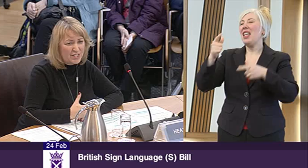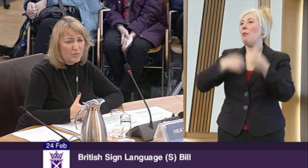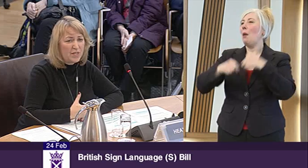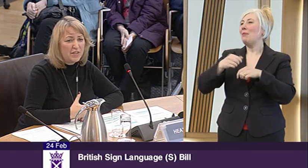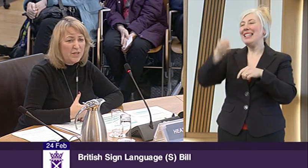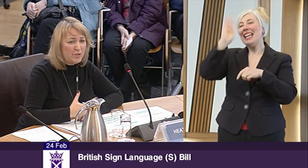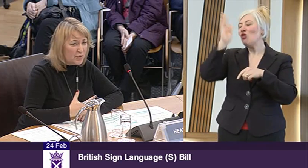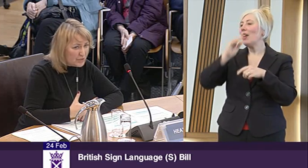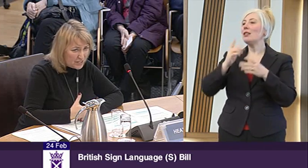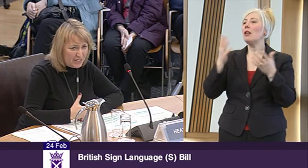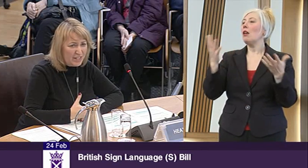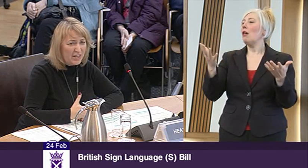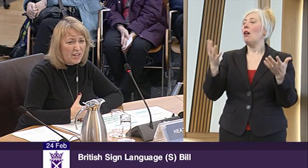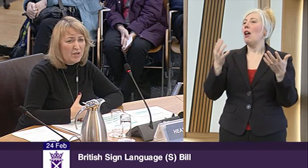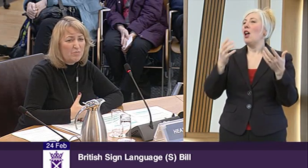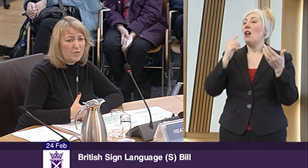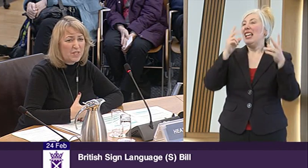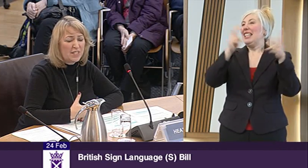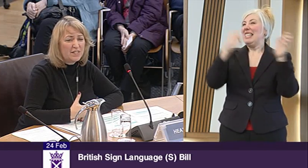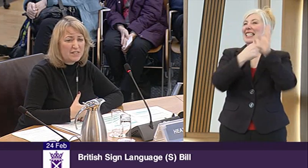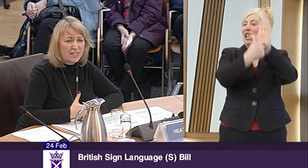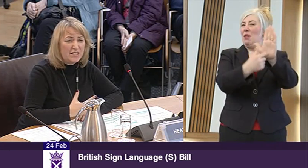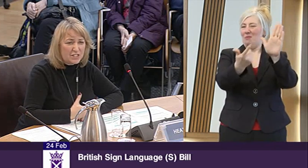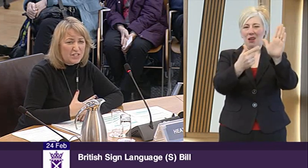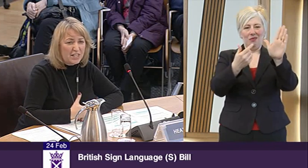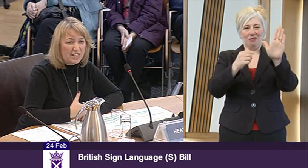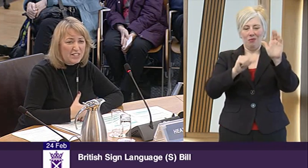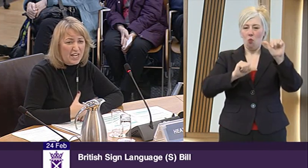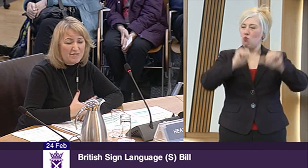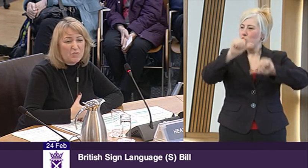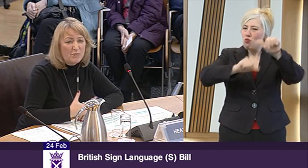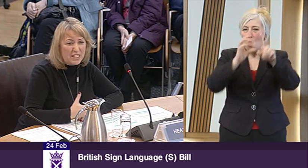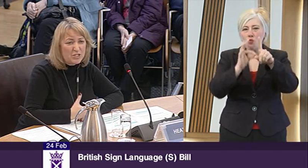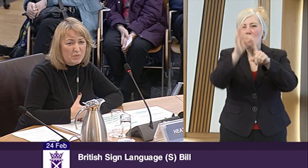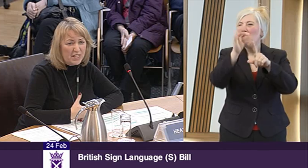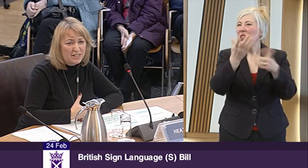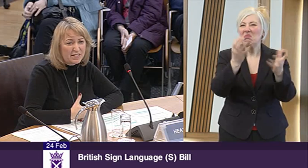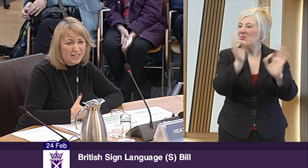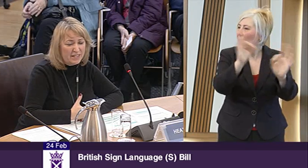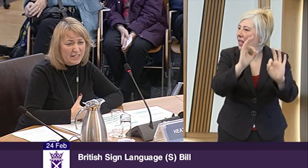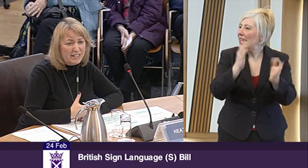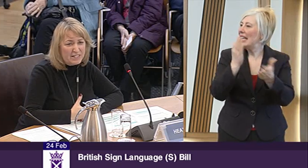becoming an exercise that does not produce progress. There needs to be some momentum